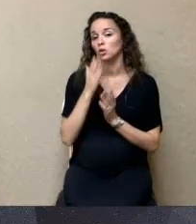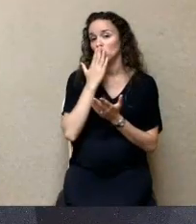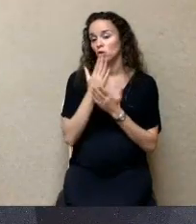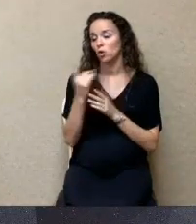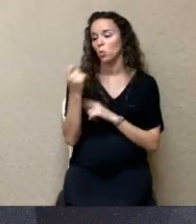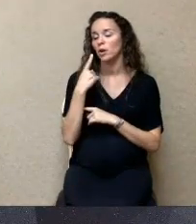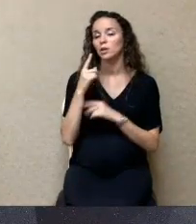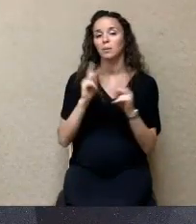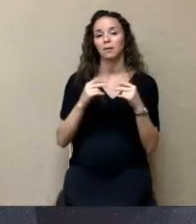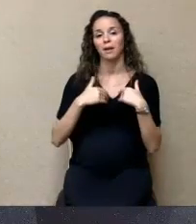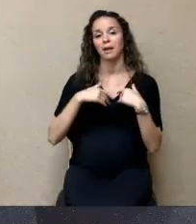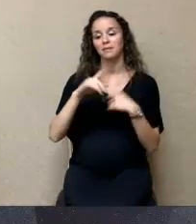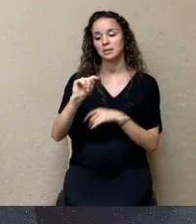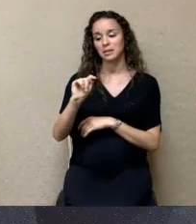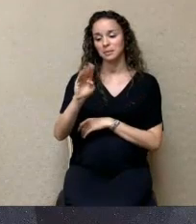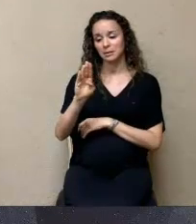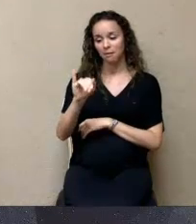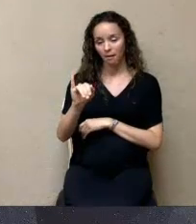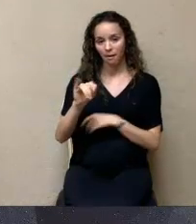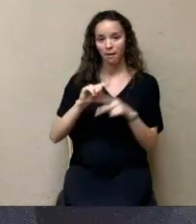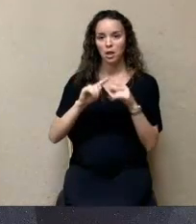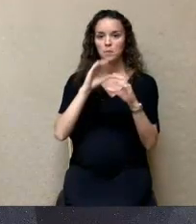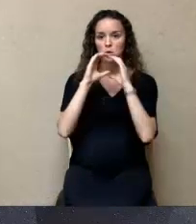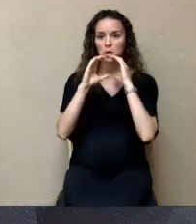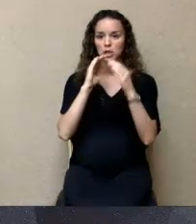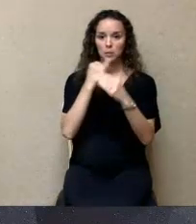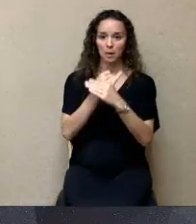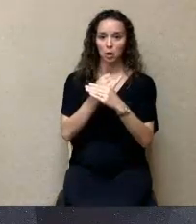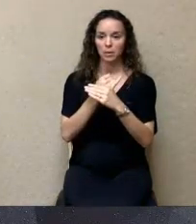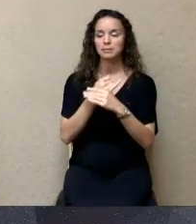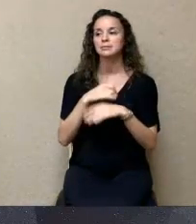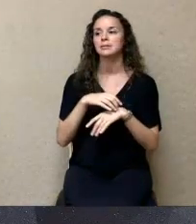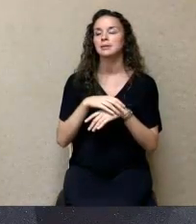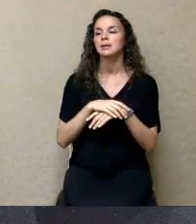people who have traumatic brain injuries and have communication impairments secondary to that.